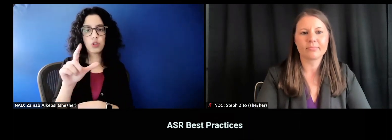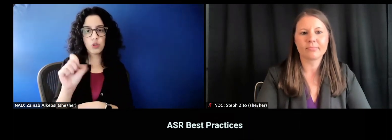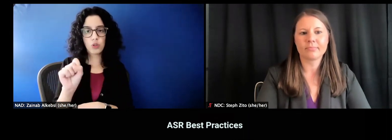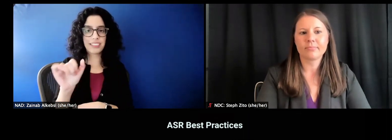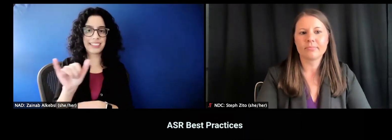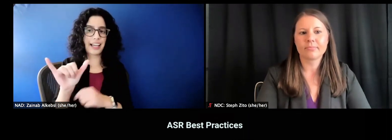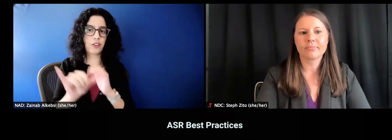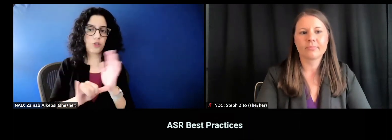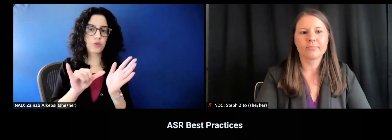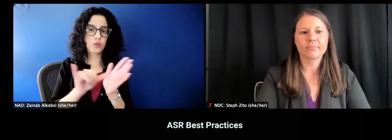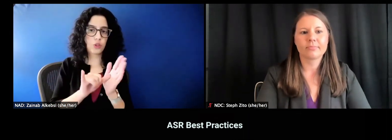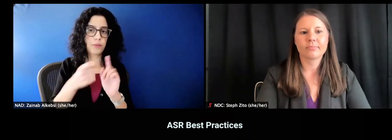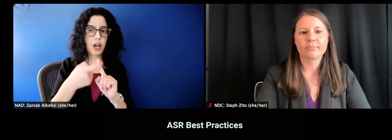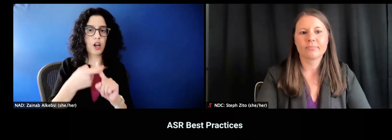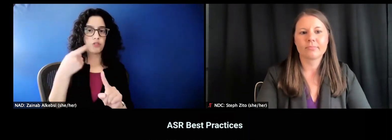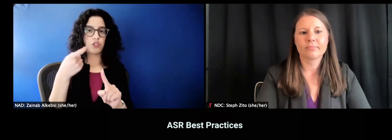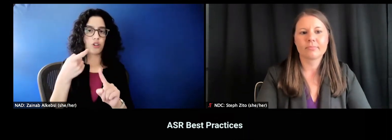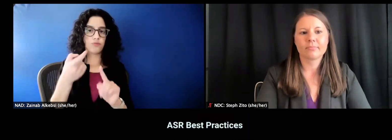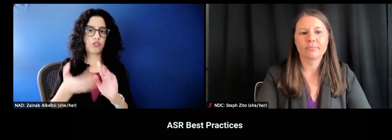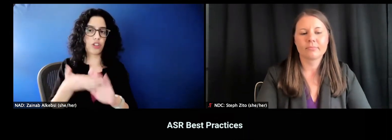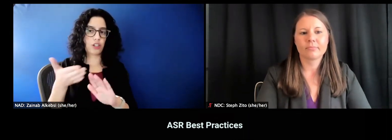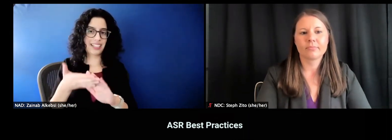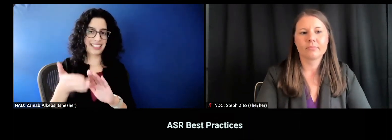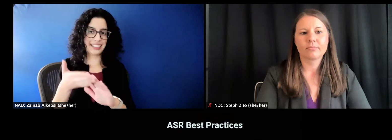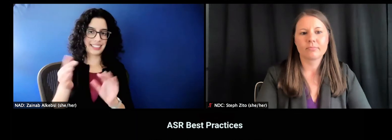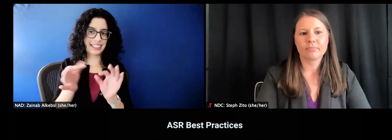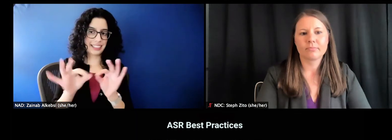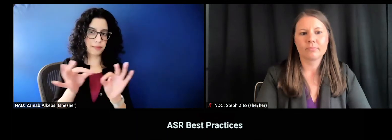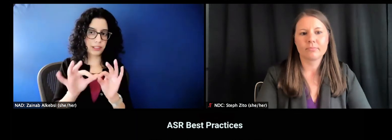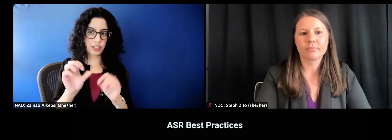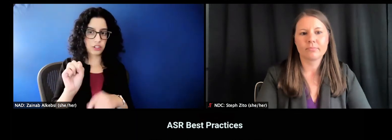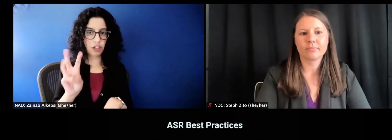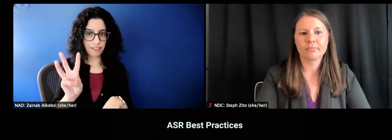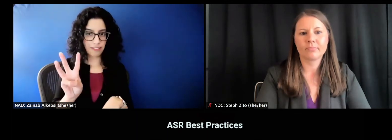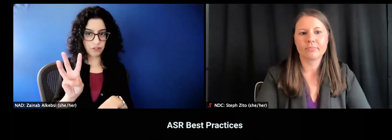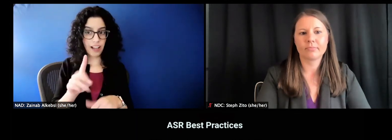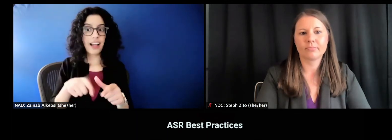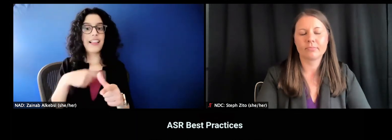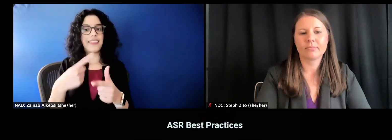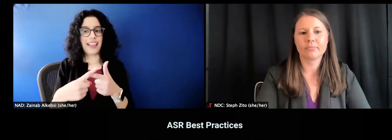like the YouTube auto generated captioning software and then